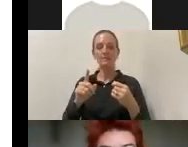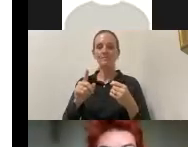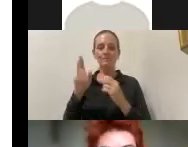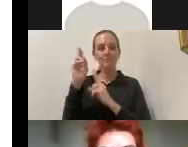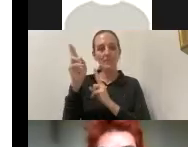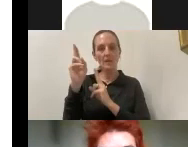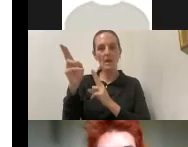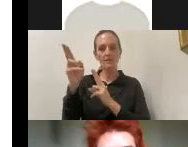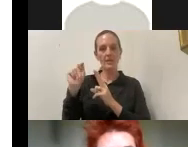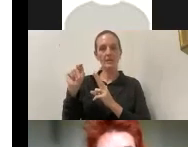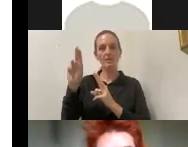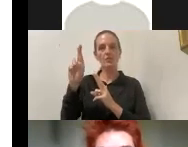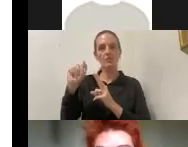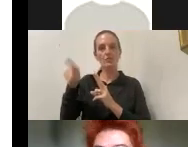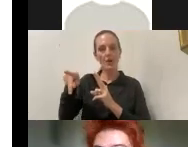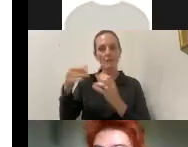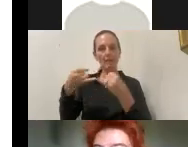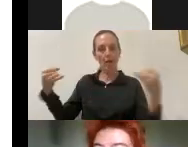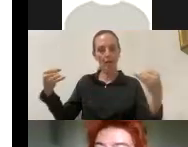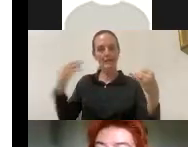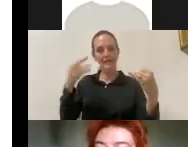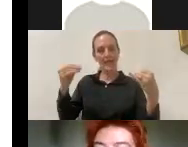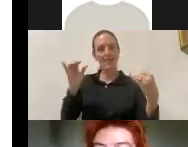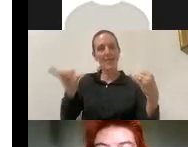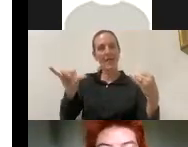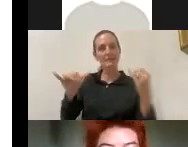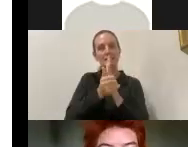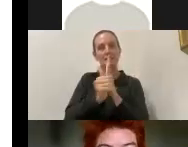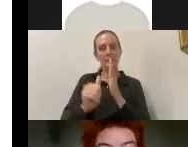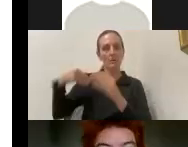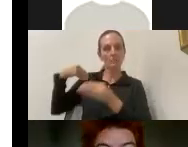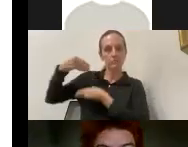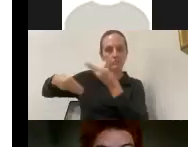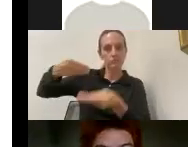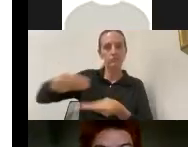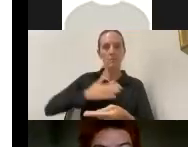They're passed down to families, I know my grandfather passed it down to my cousin, and